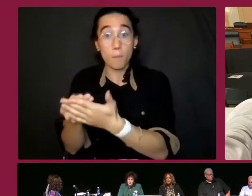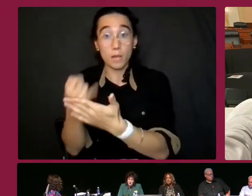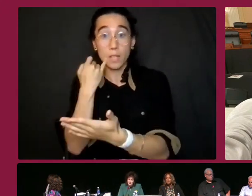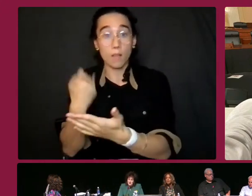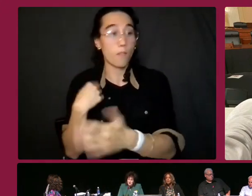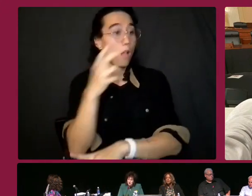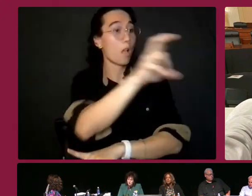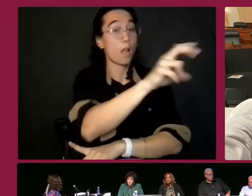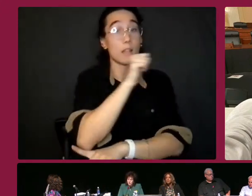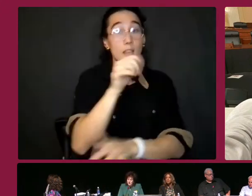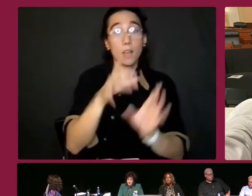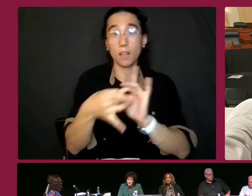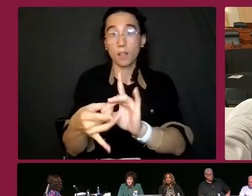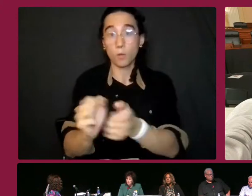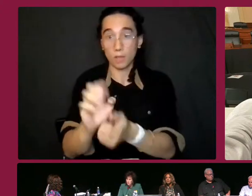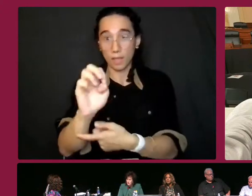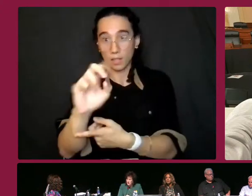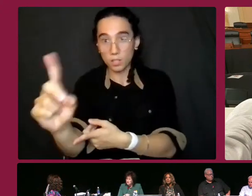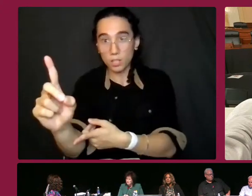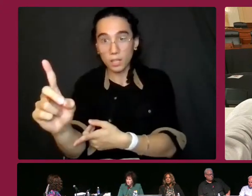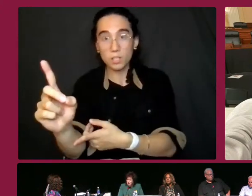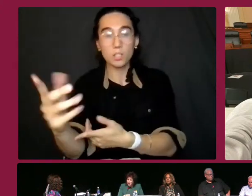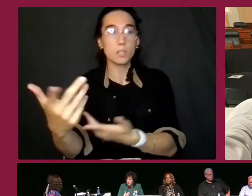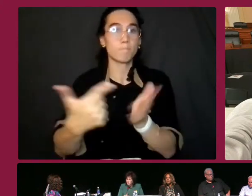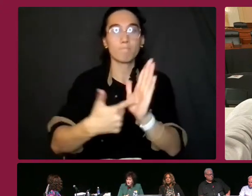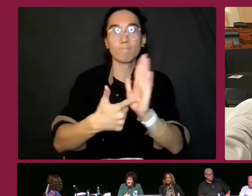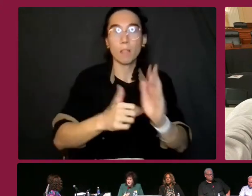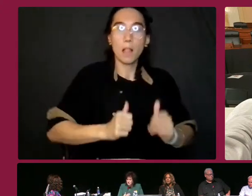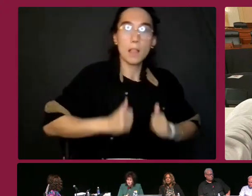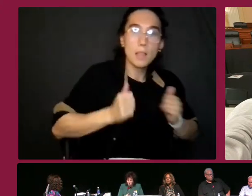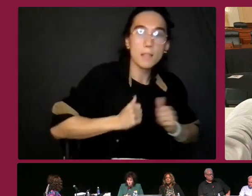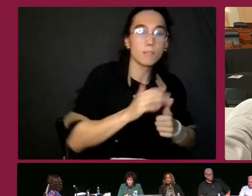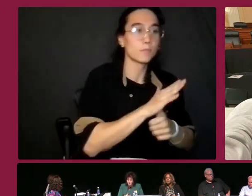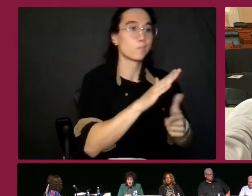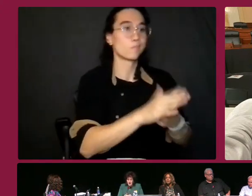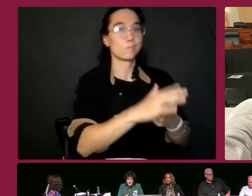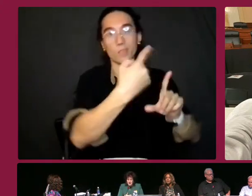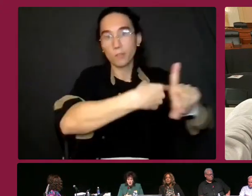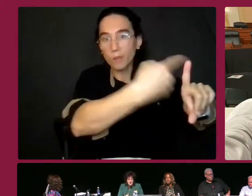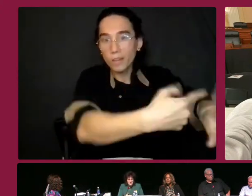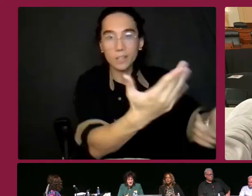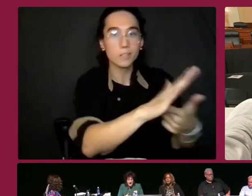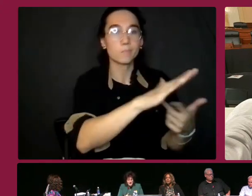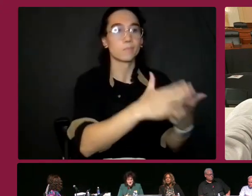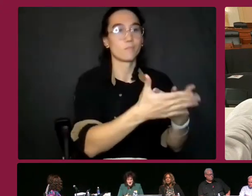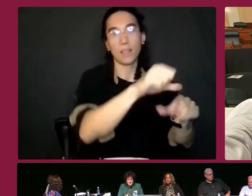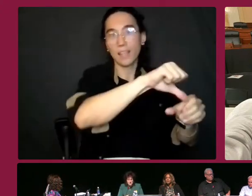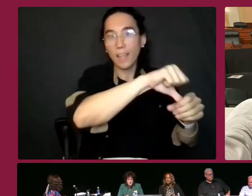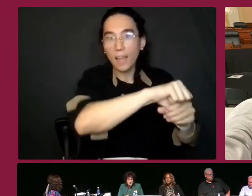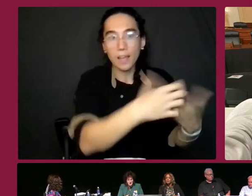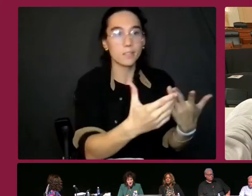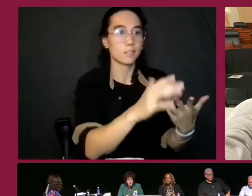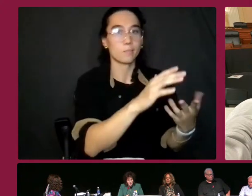So any money that's used for living, for rent, for car, for gas, for food, that money is taxed as if it's income.